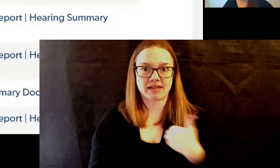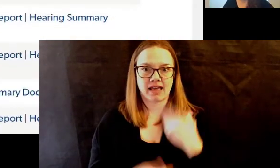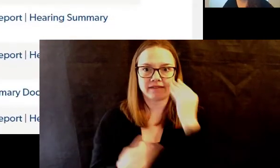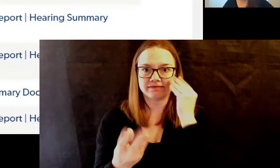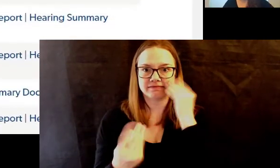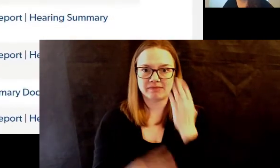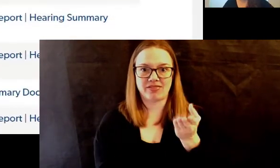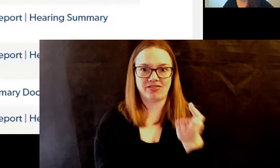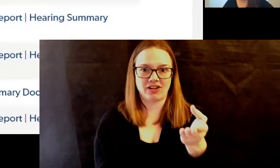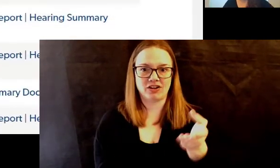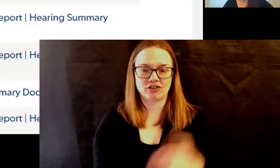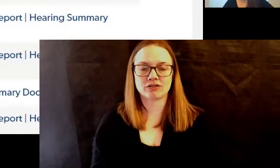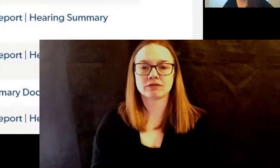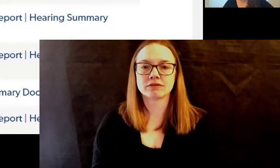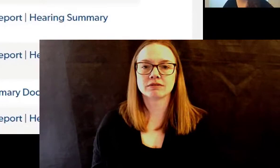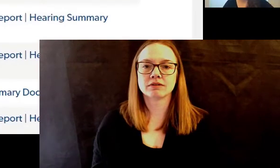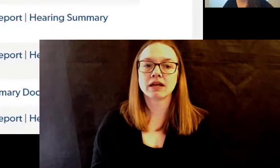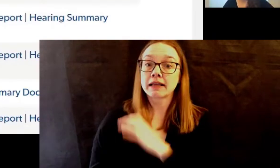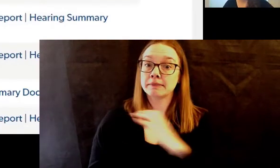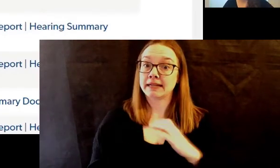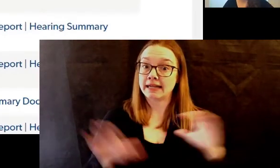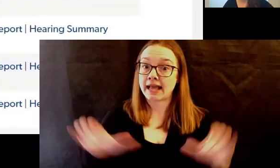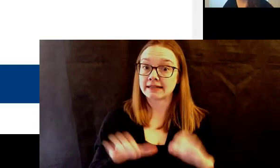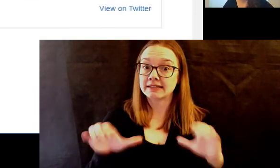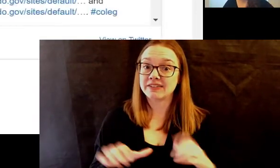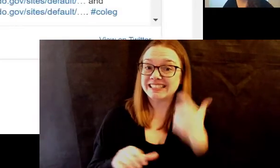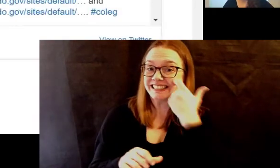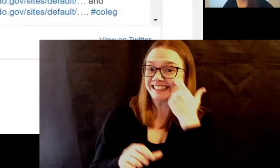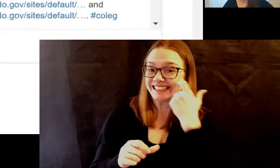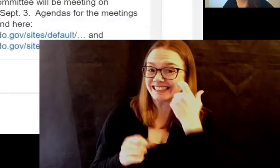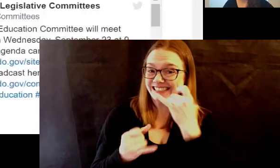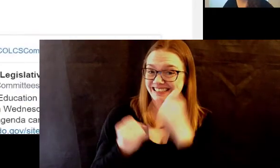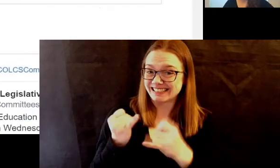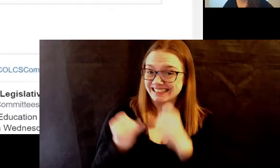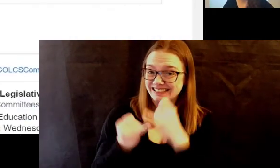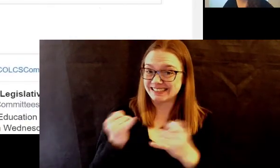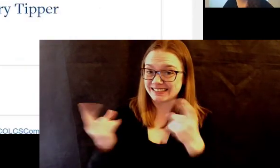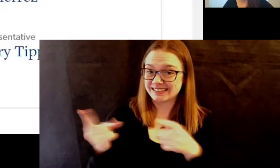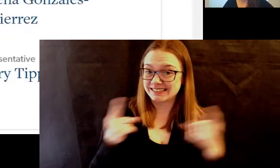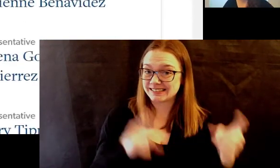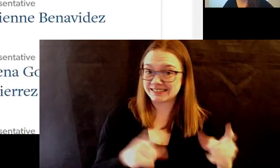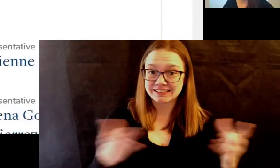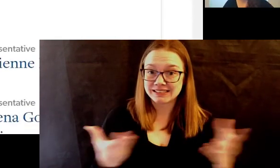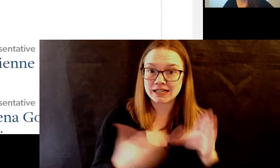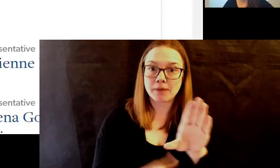What are some of the most recent those they heard? All of these different pieces of information